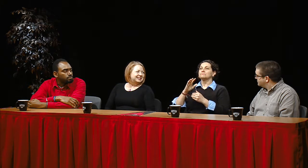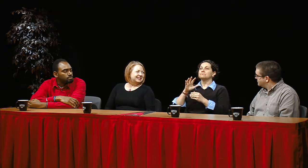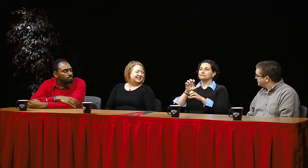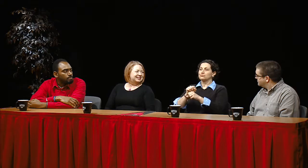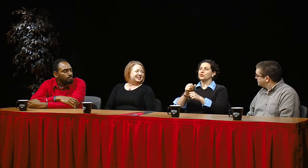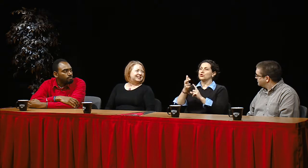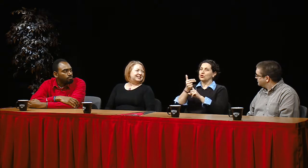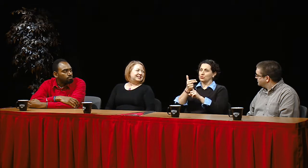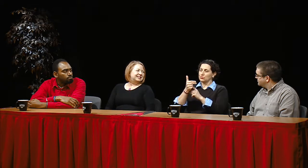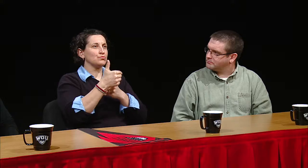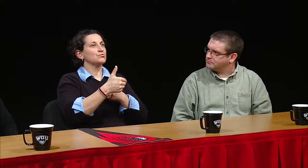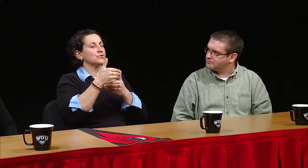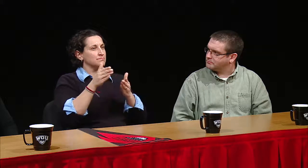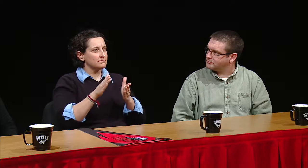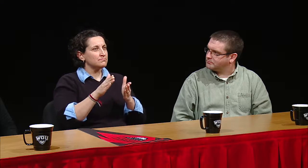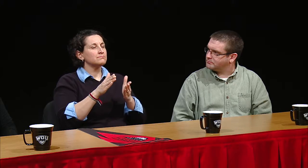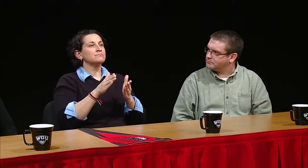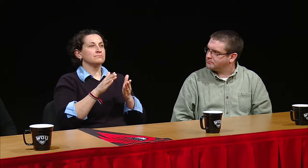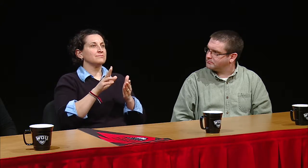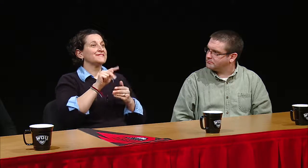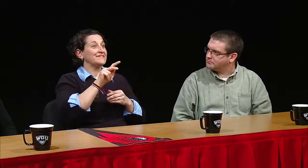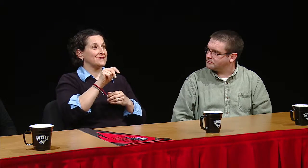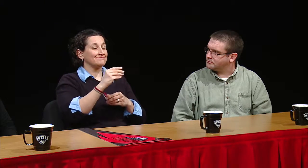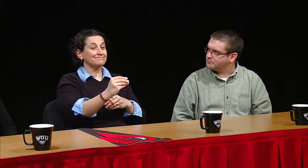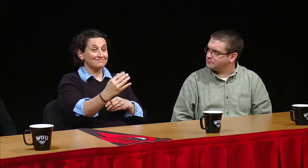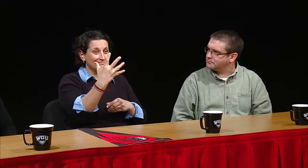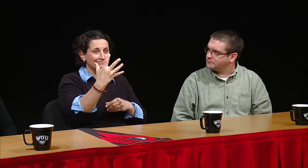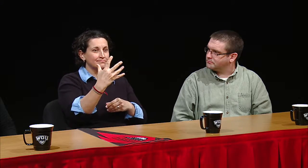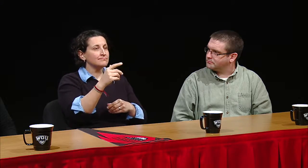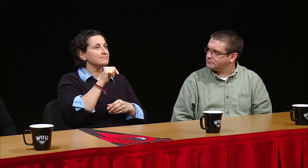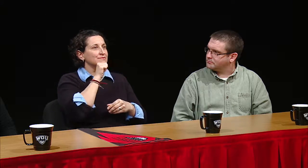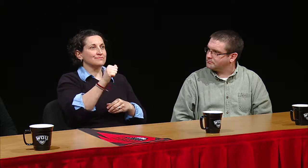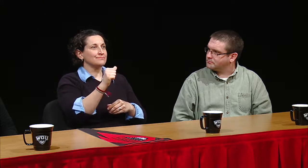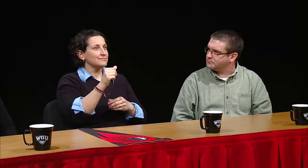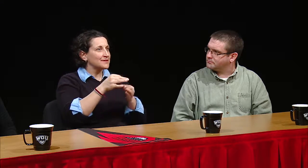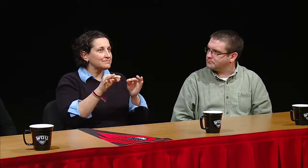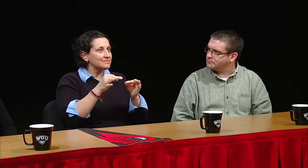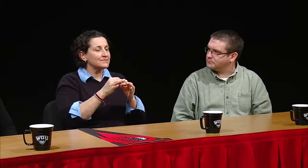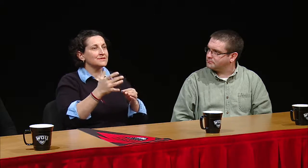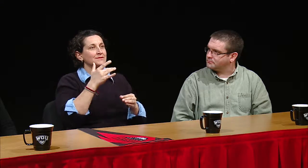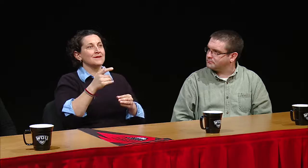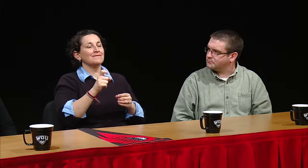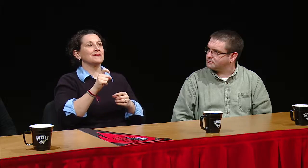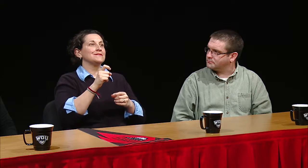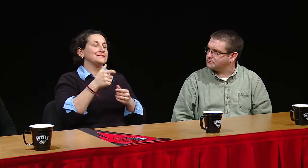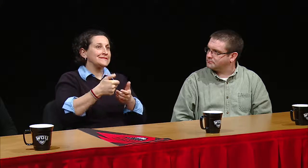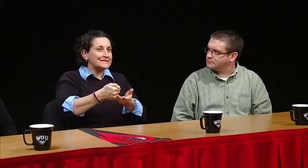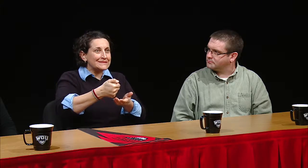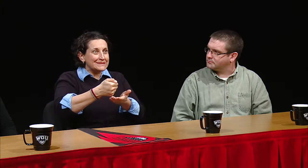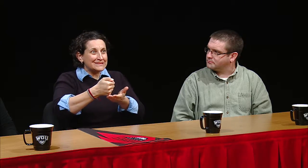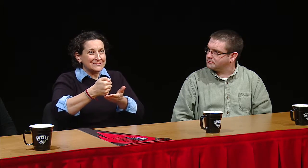doing more training within our own department for people who are captioning. So I would say we were all self-taught.